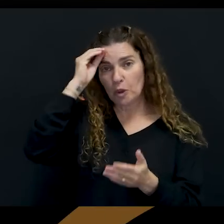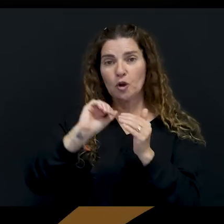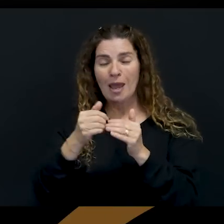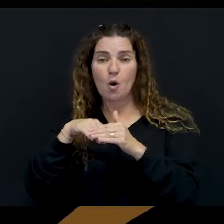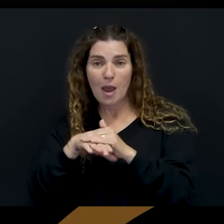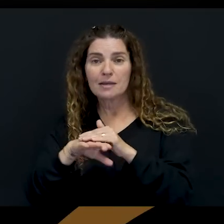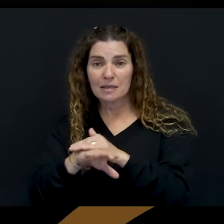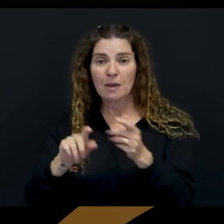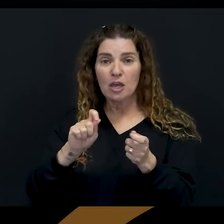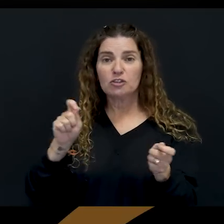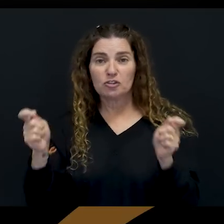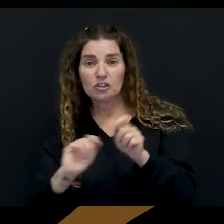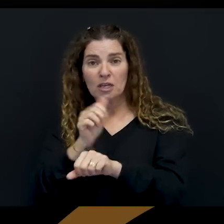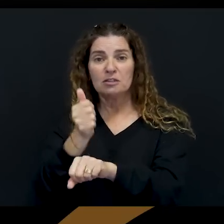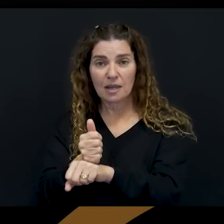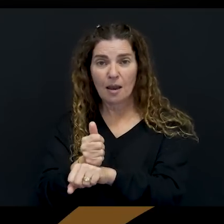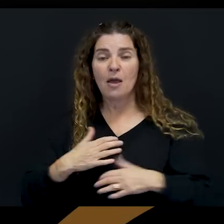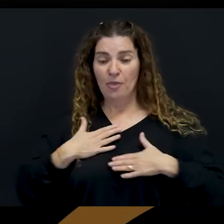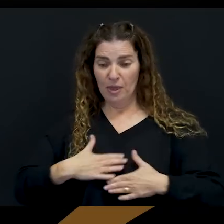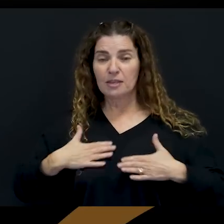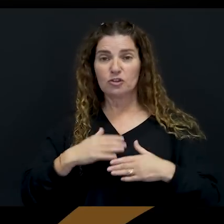accessibility is shaping the entertainment industry.